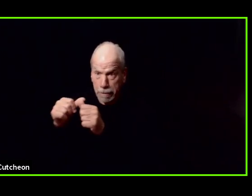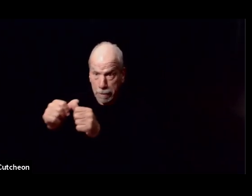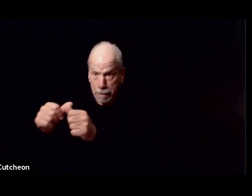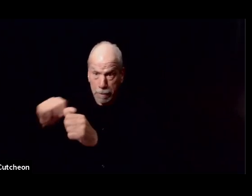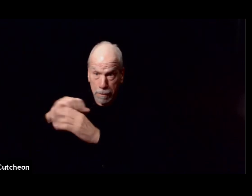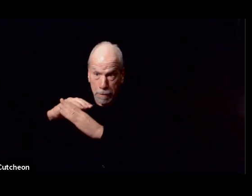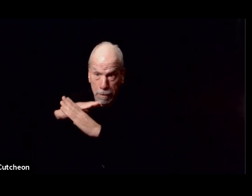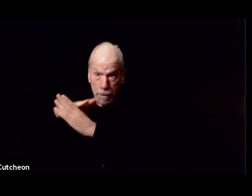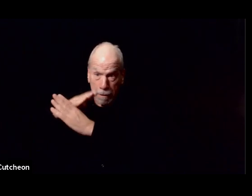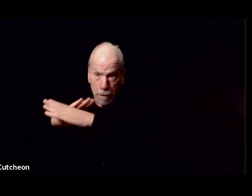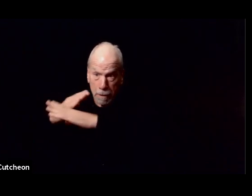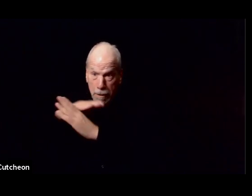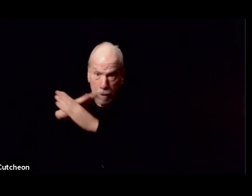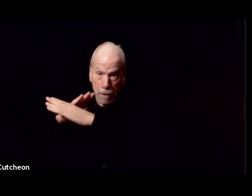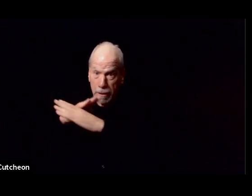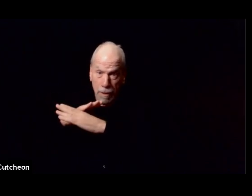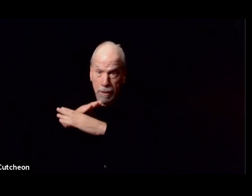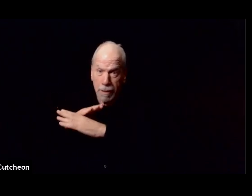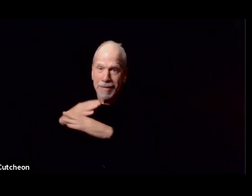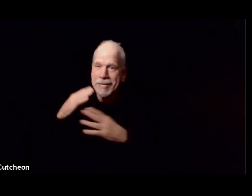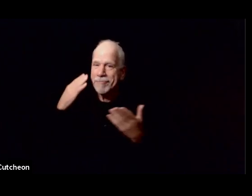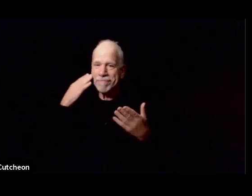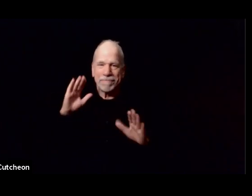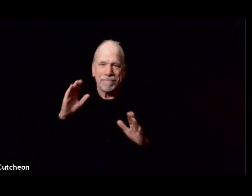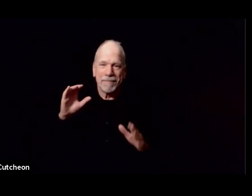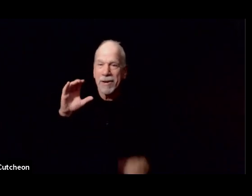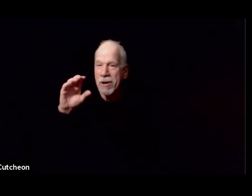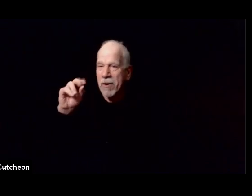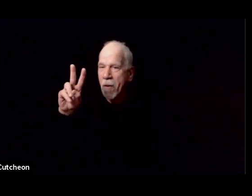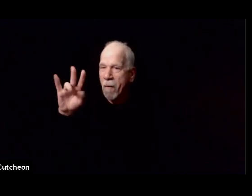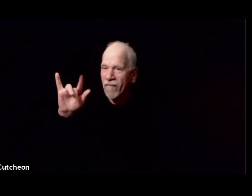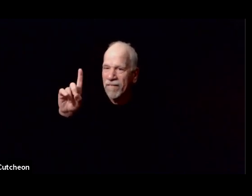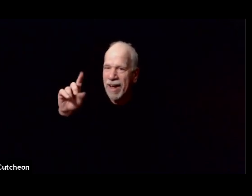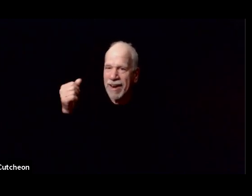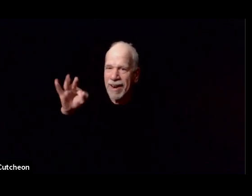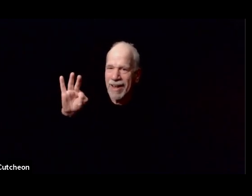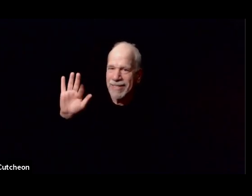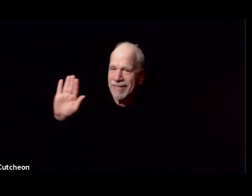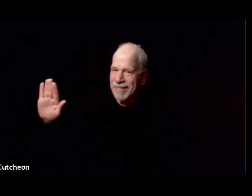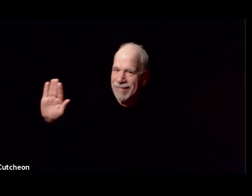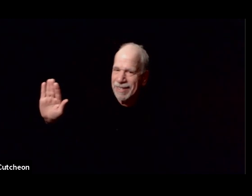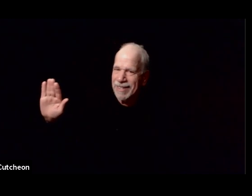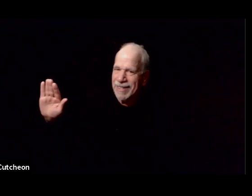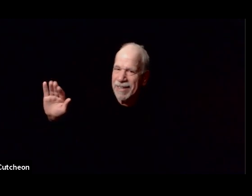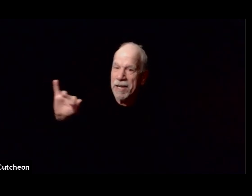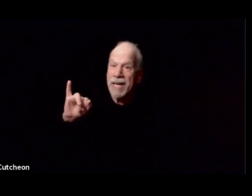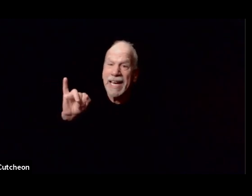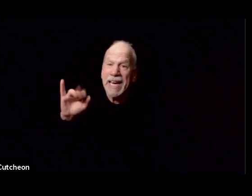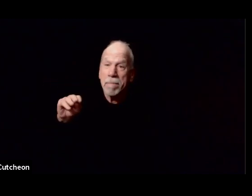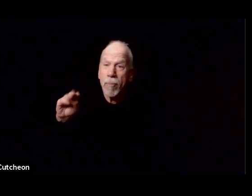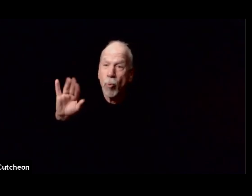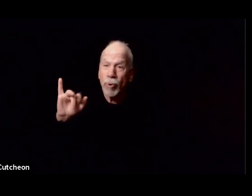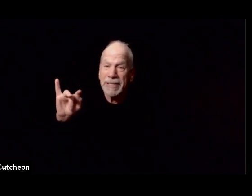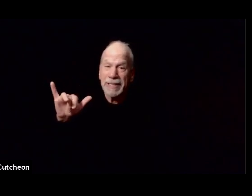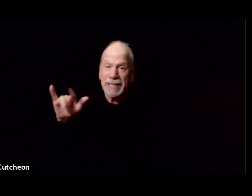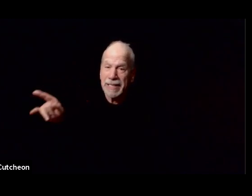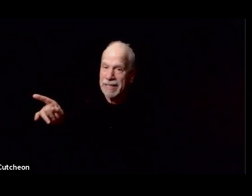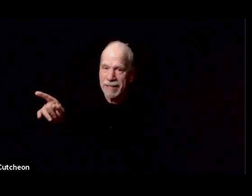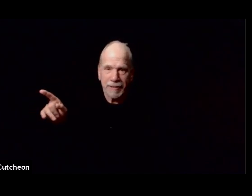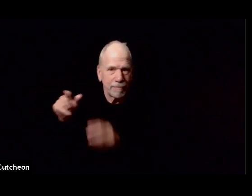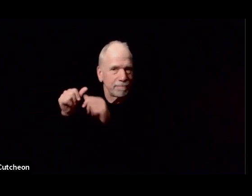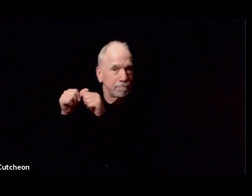it is not going to be as long lasting as something like measles which you have lifetime immunity